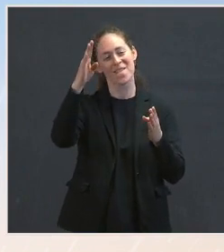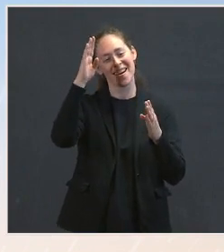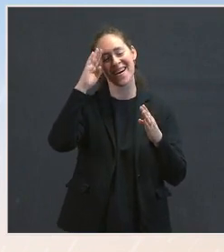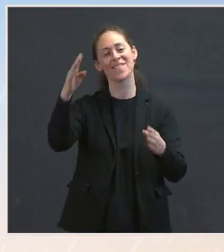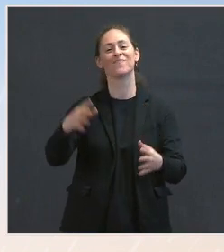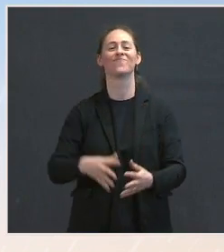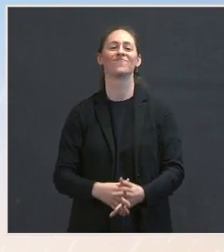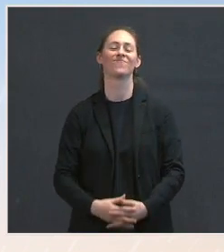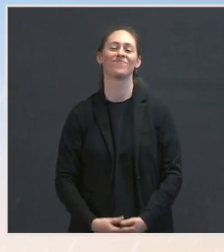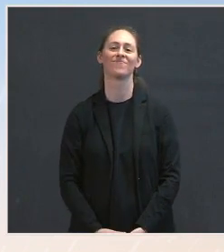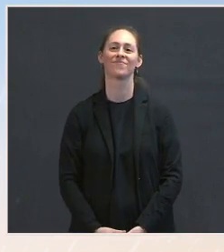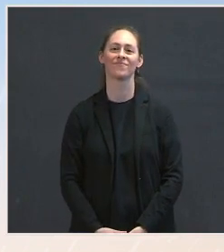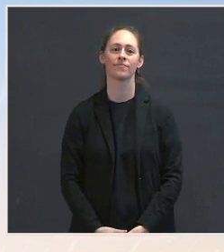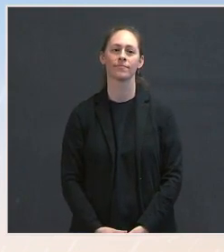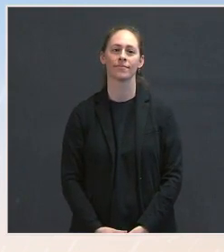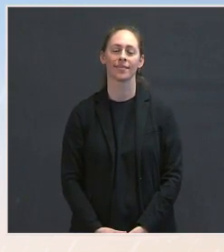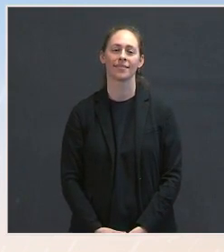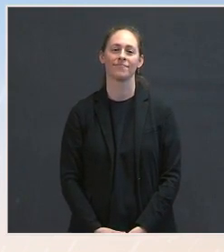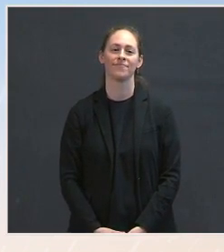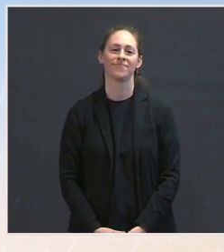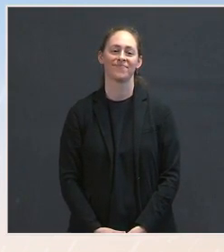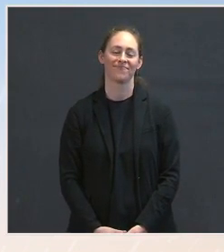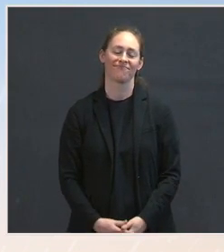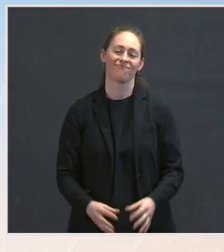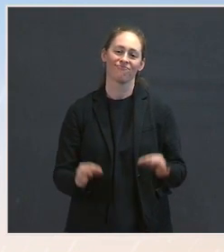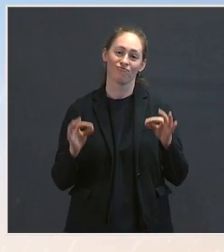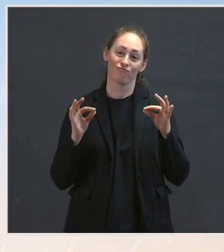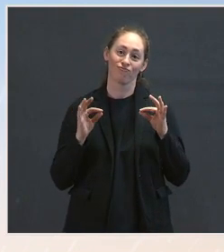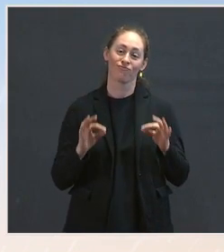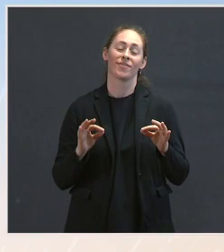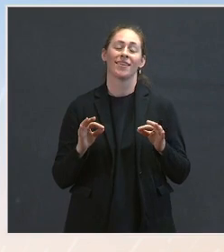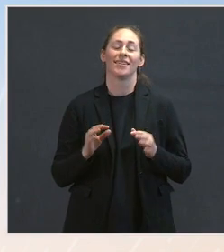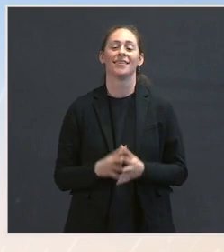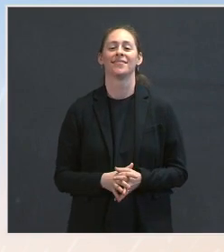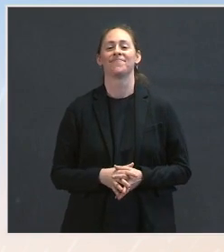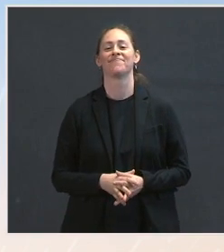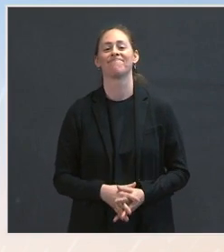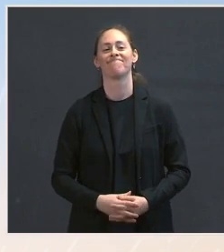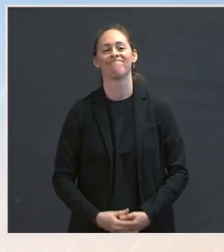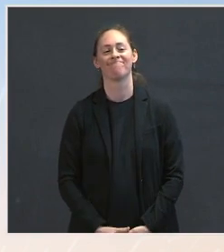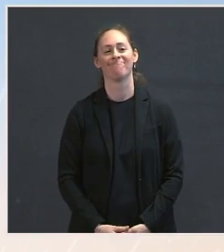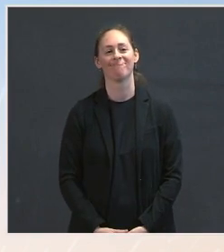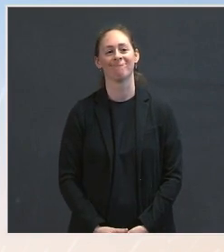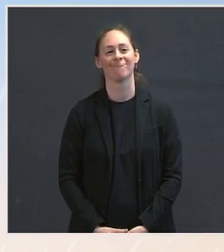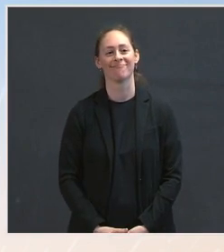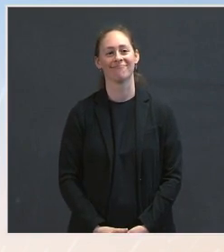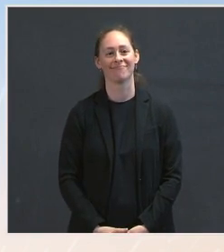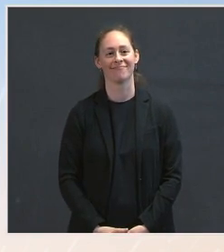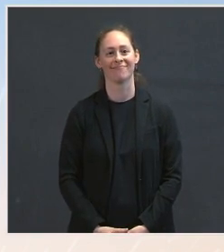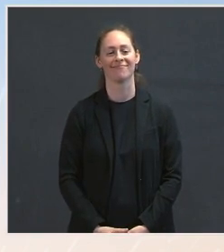I will tell you masks are a little tricky with earrings on,